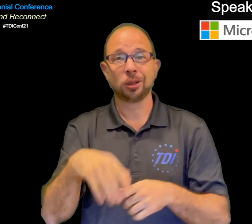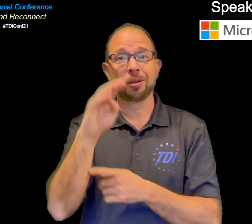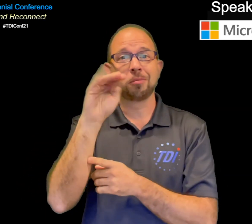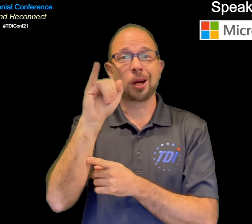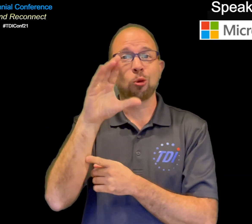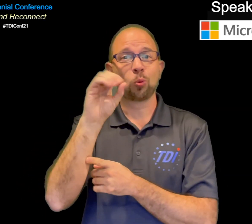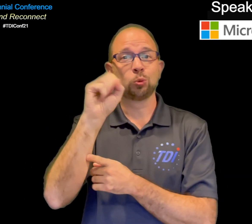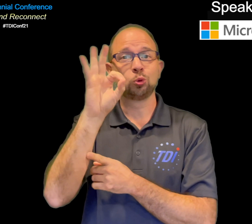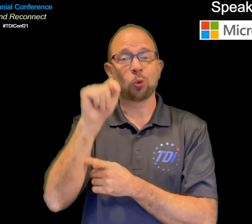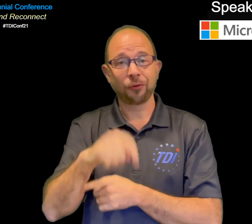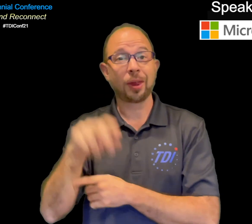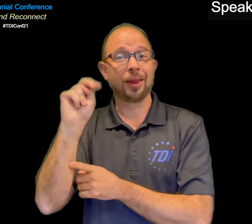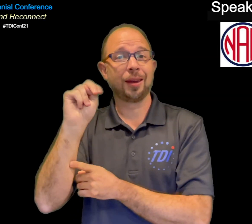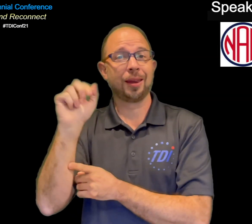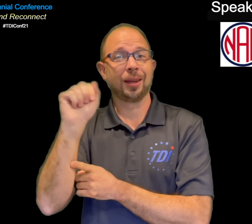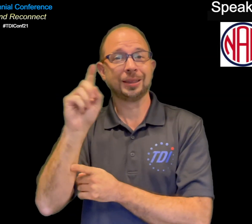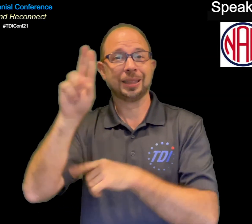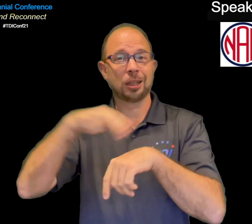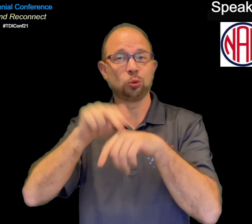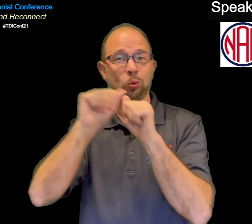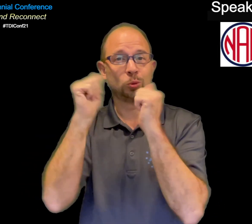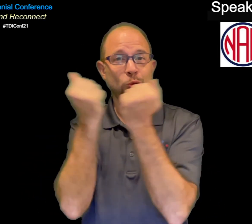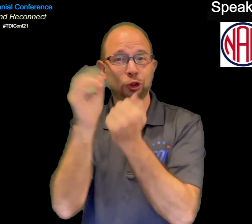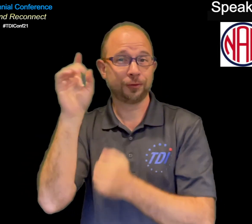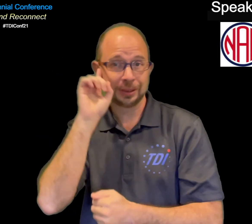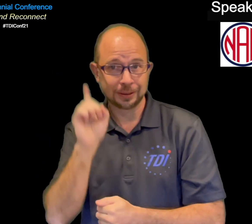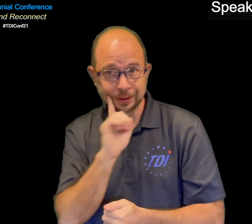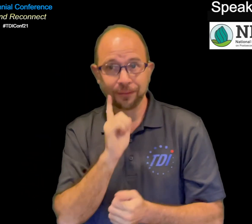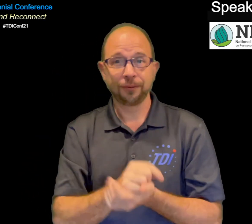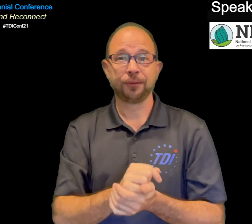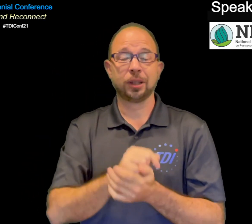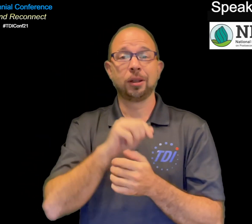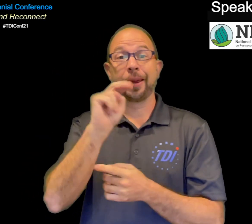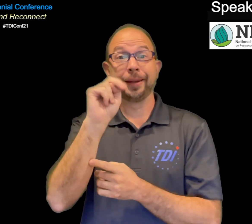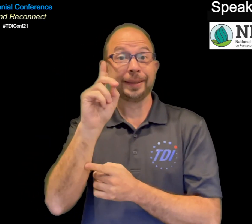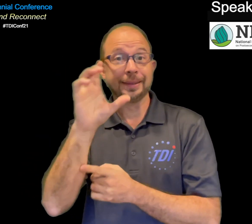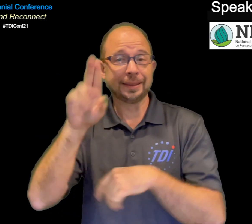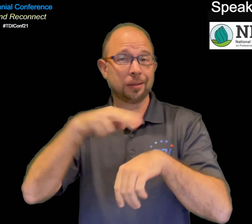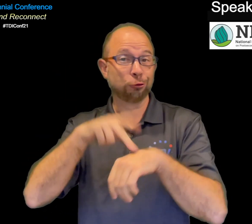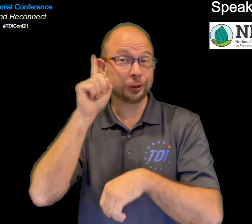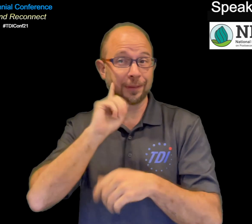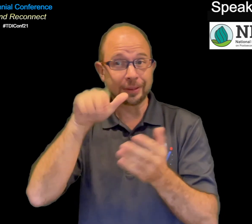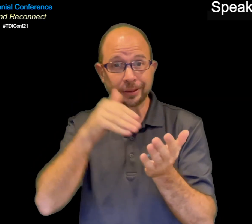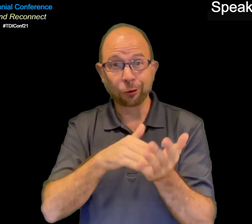Microsoft, NAD - National Association of the Deaf, NAD - National Deaf Center,